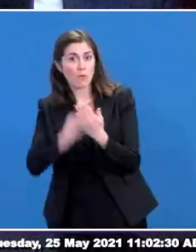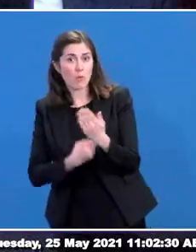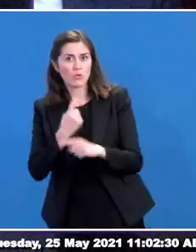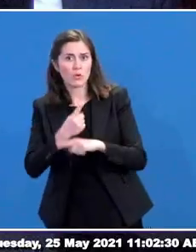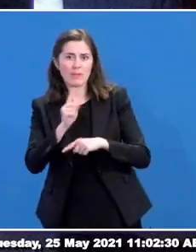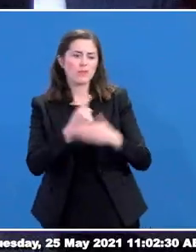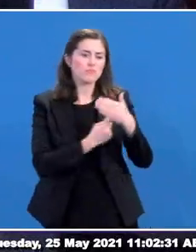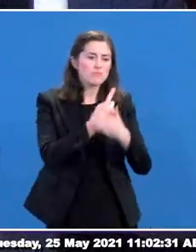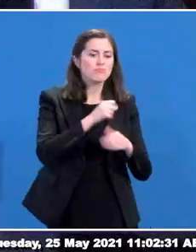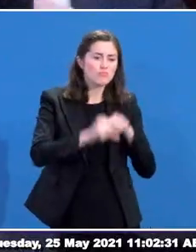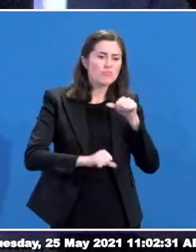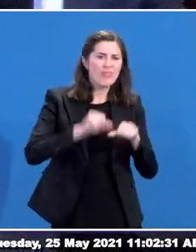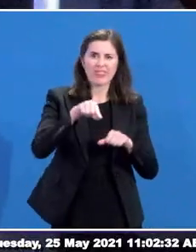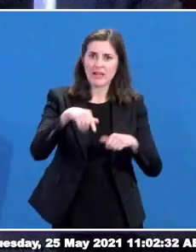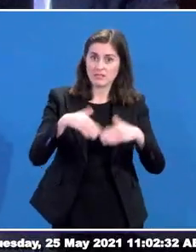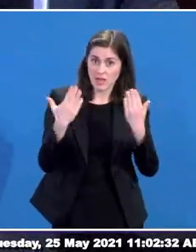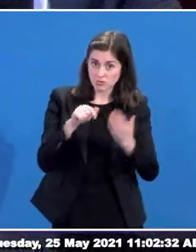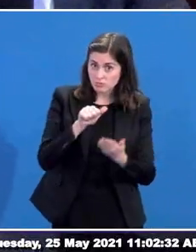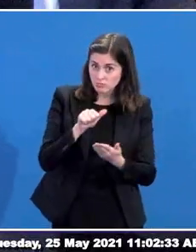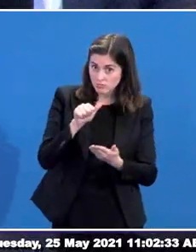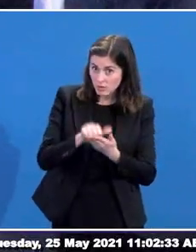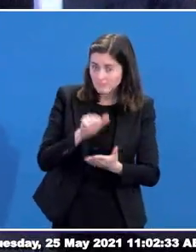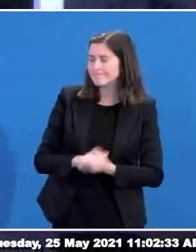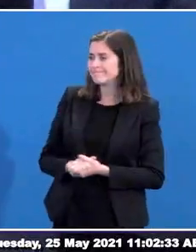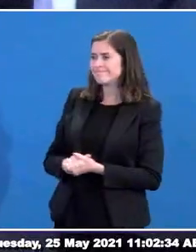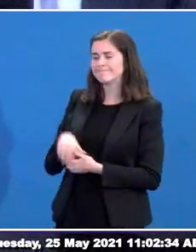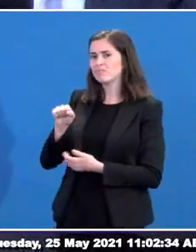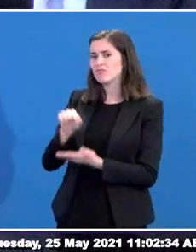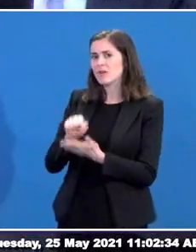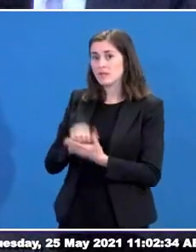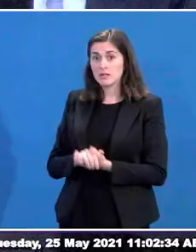of what happened on the day? So you were aware of that? Yes. Were you given a copy of those reports